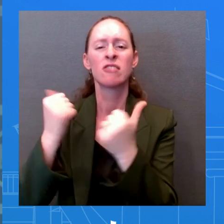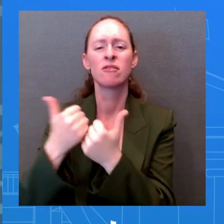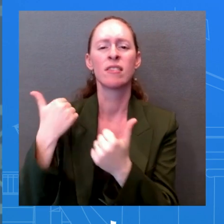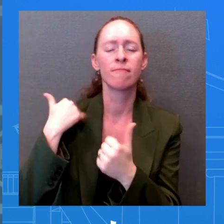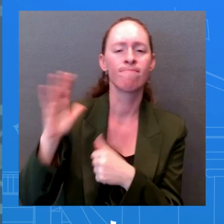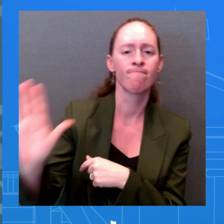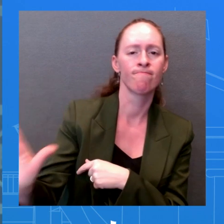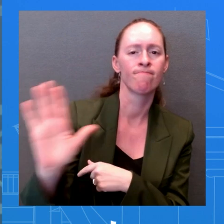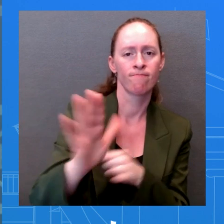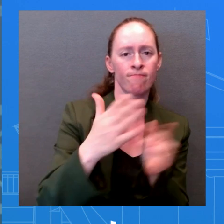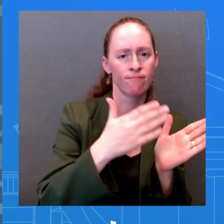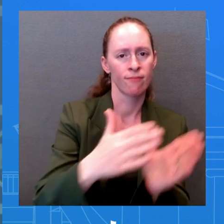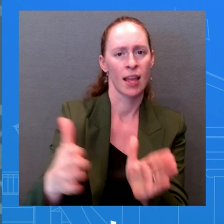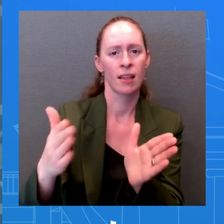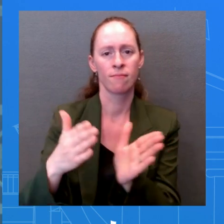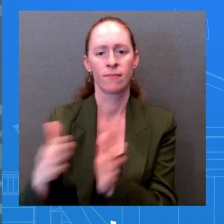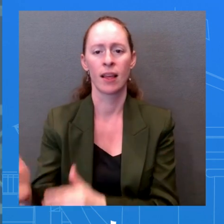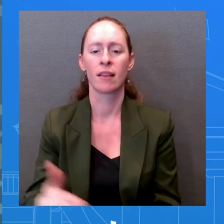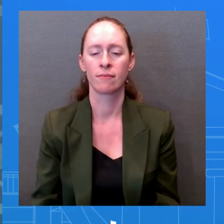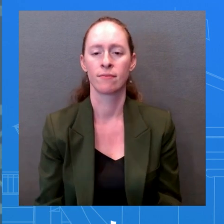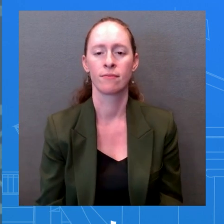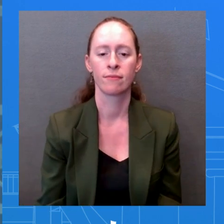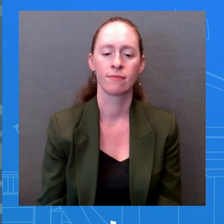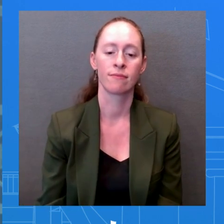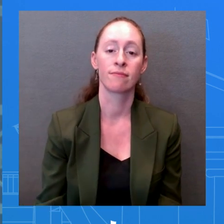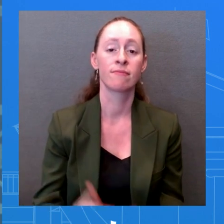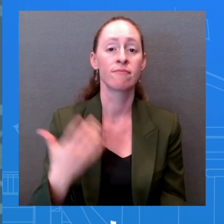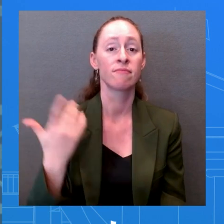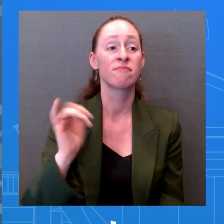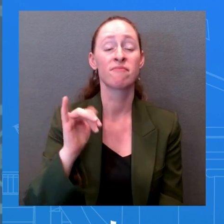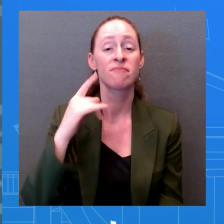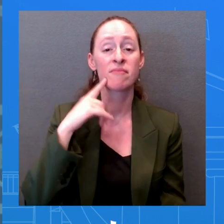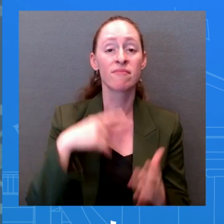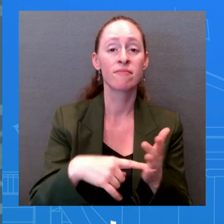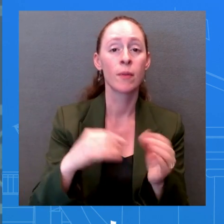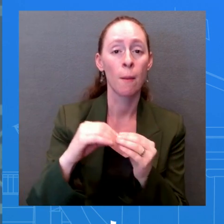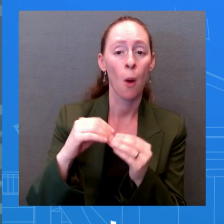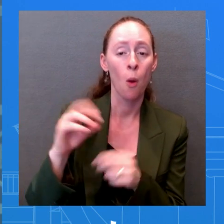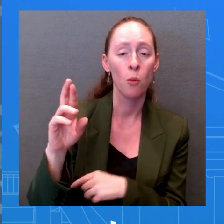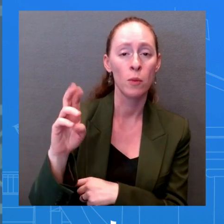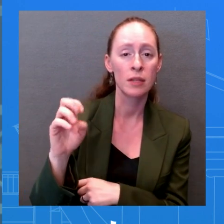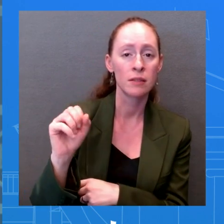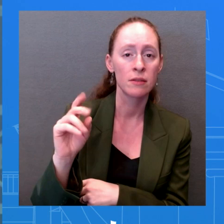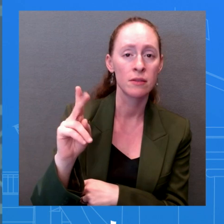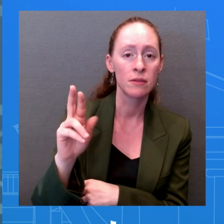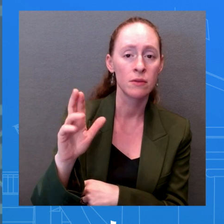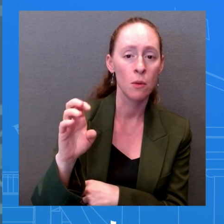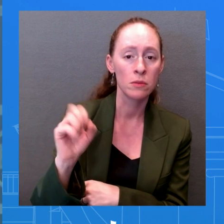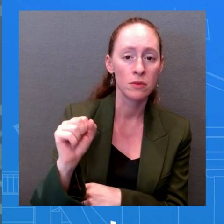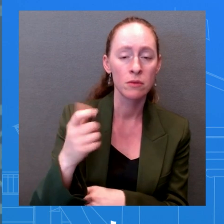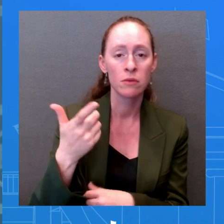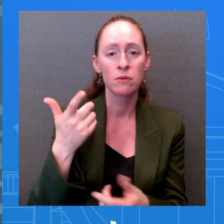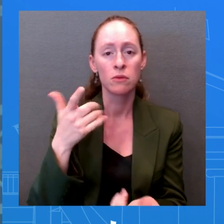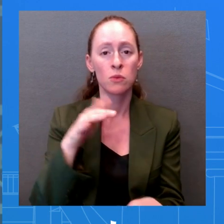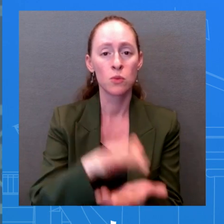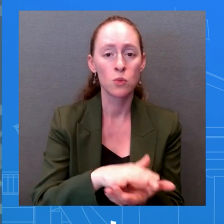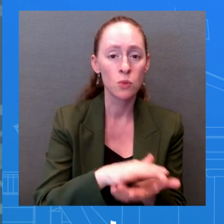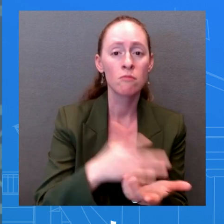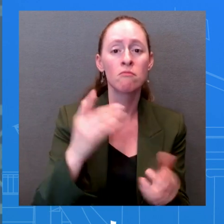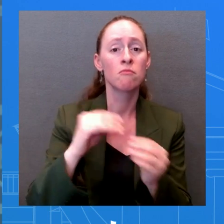law enforcement agencies, and cultural institutions like museums and libraries to prevent and respond to hate-fueled violence.